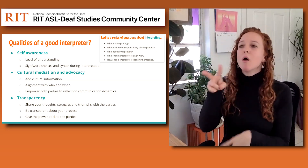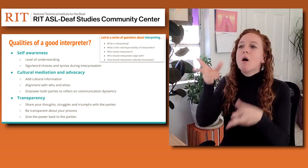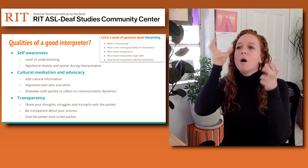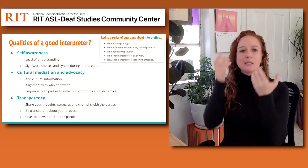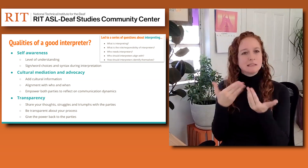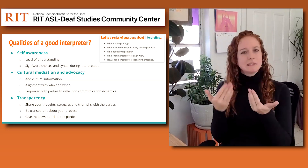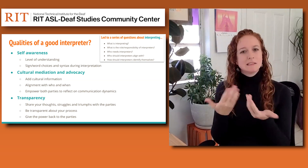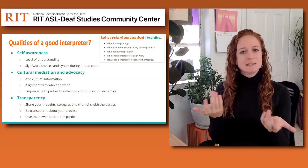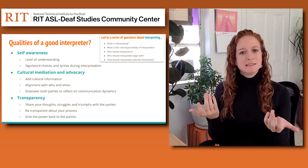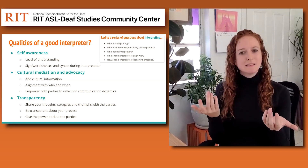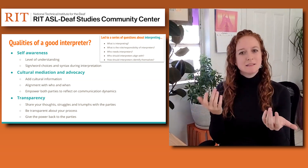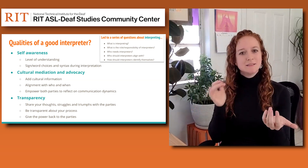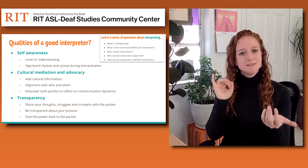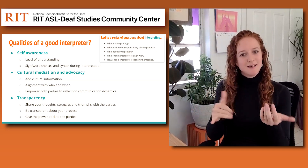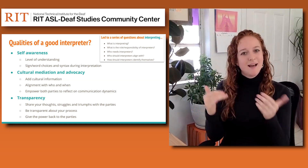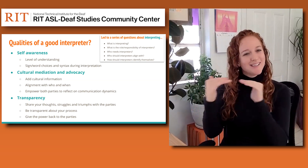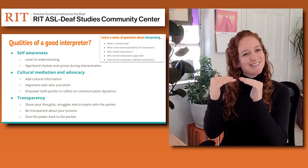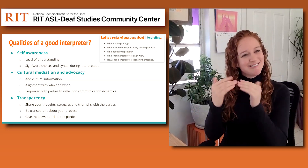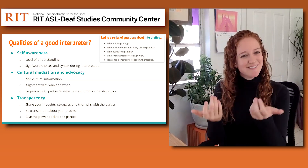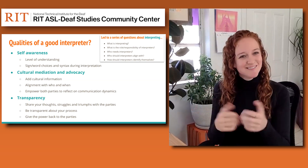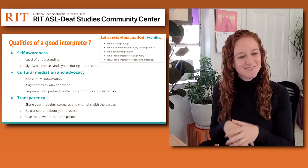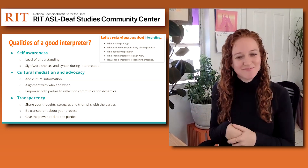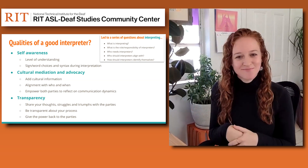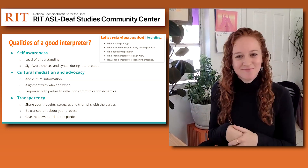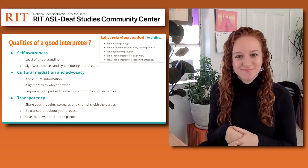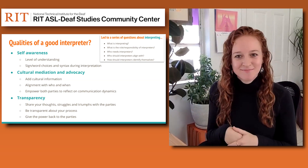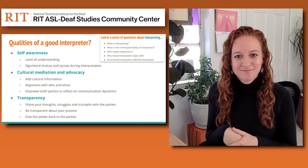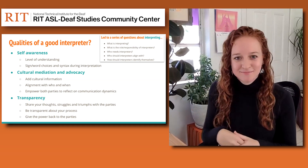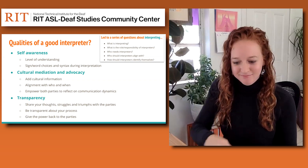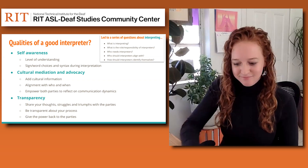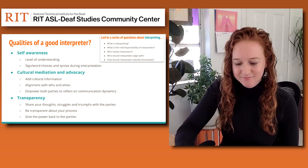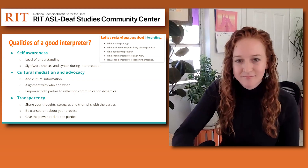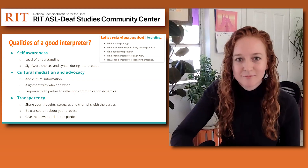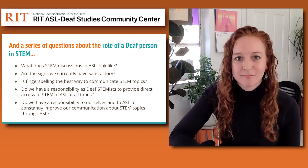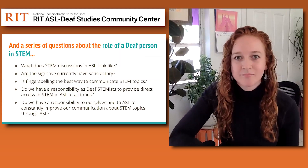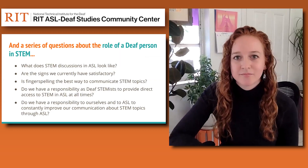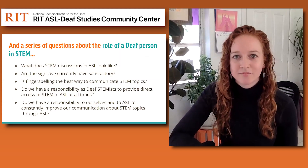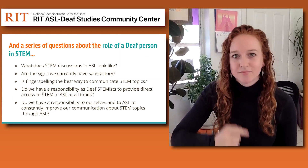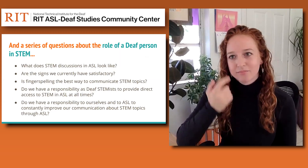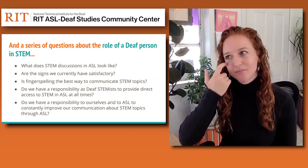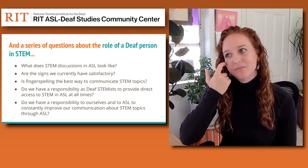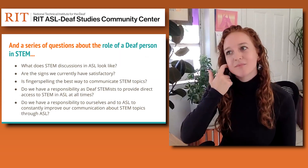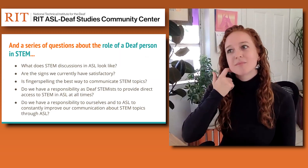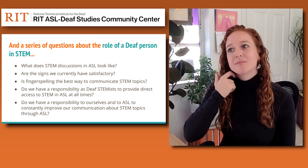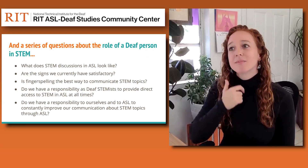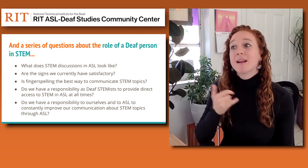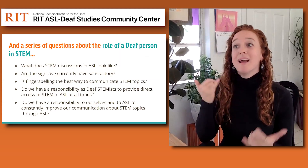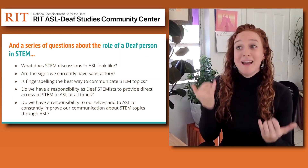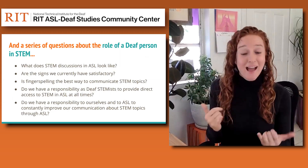And then, when I go to the presentation, I have the best access possible.